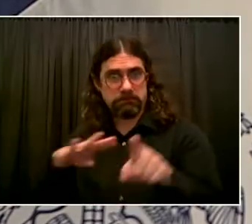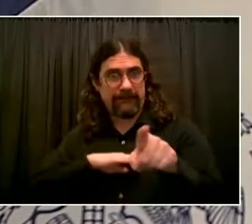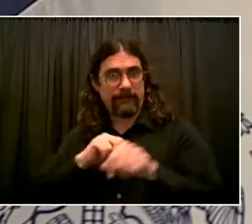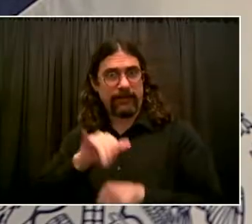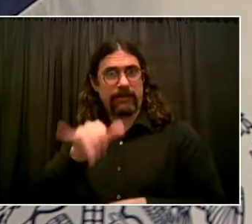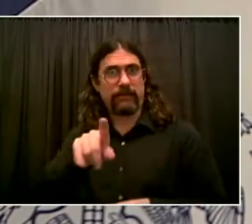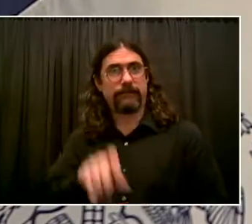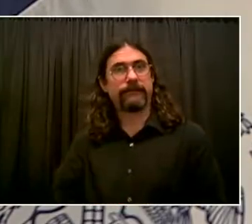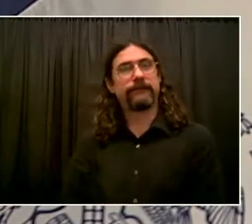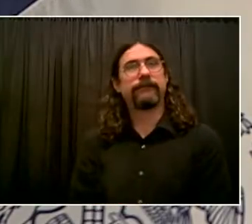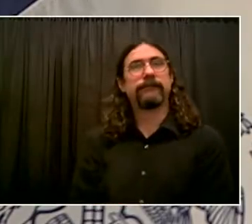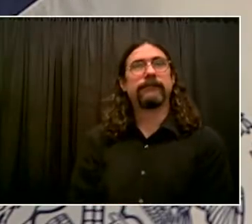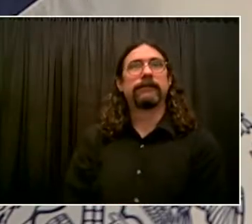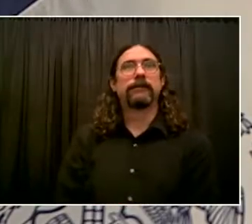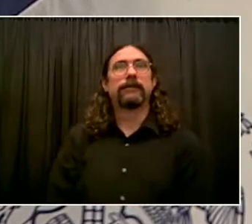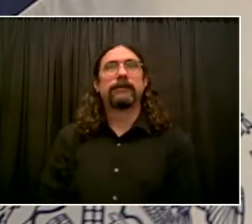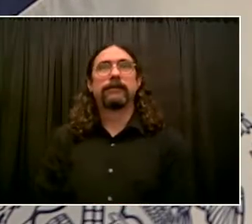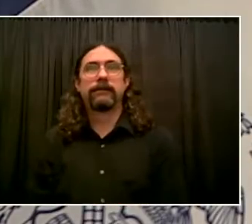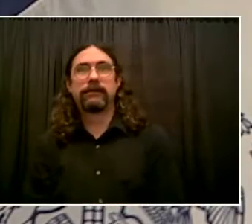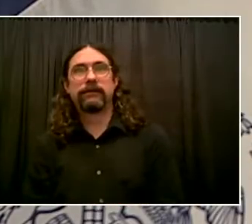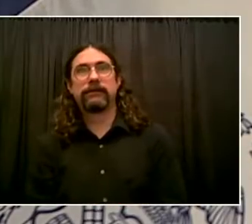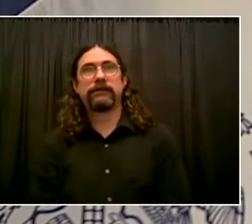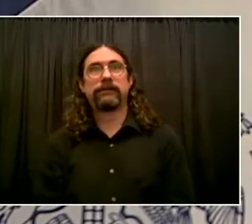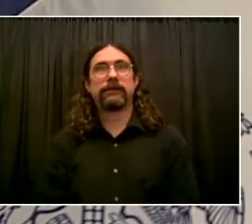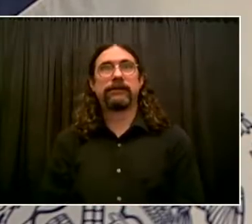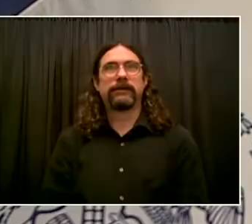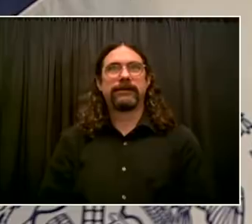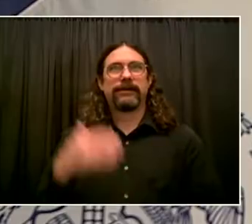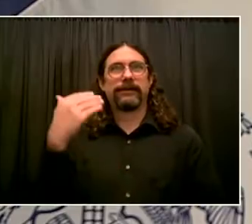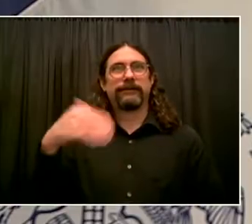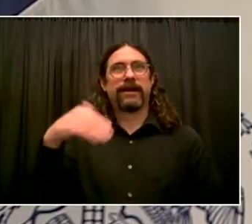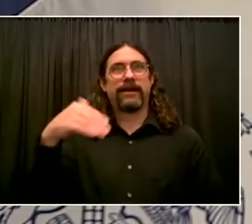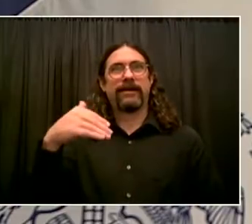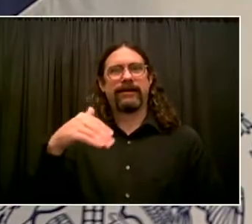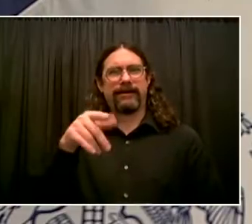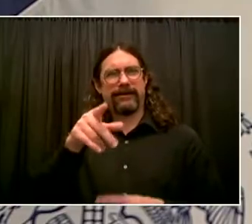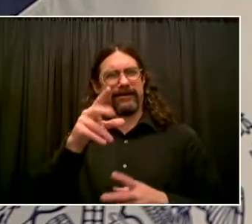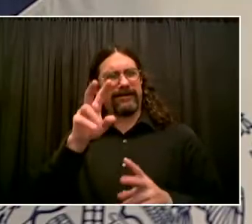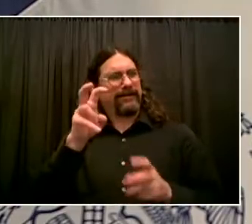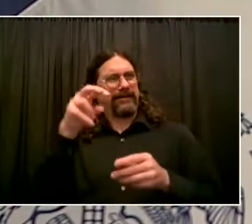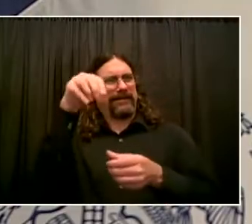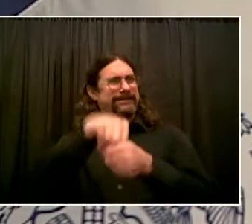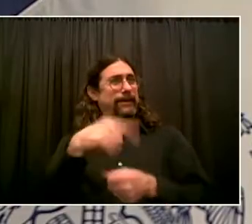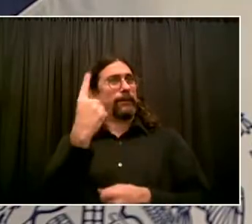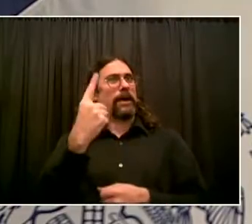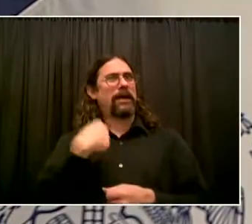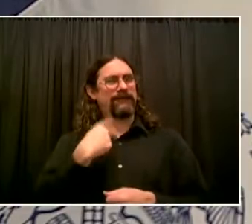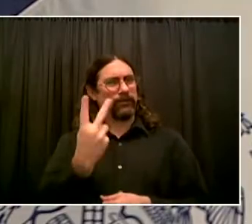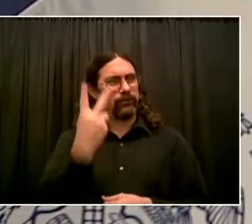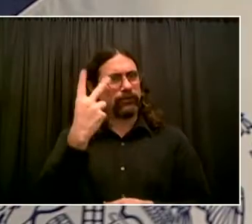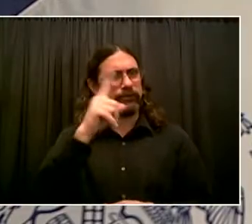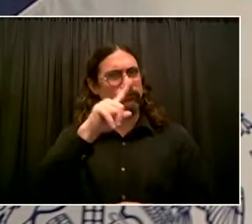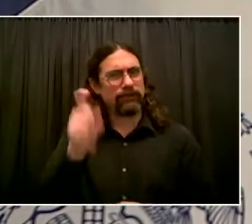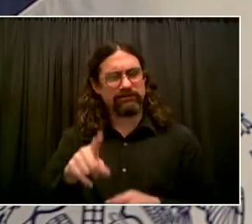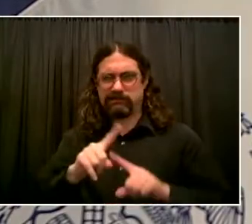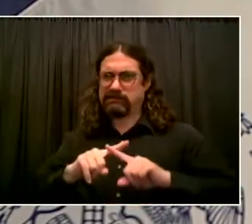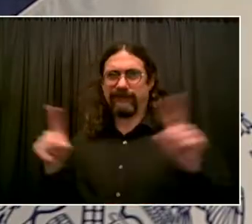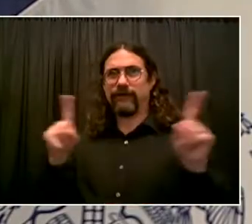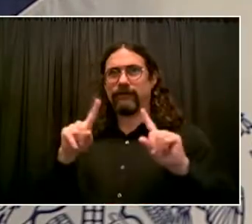HAVE BEEN ABLE TO DO ON MASS TRANSIT. WE CREATED AN